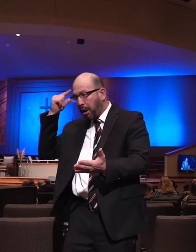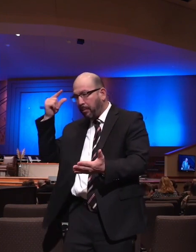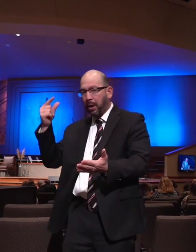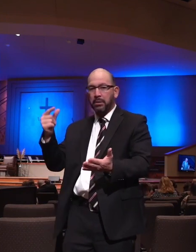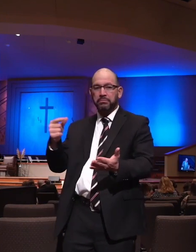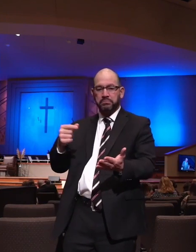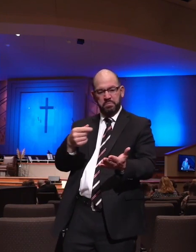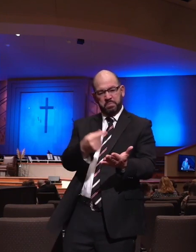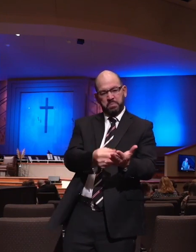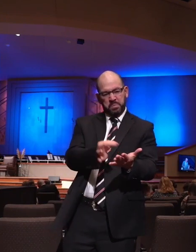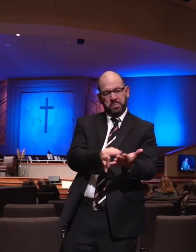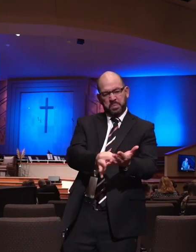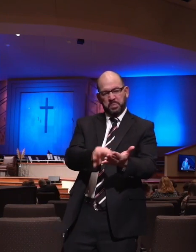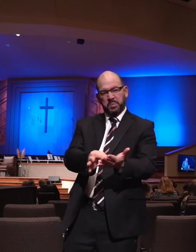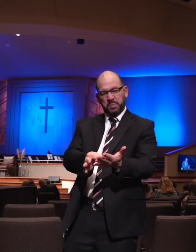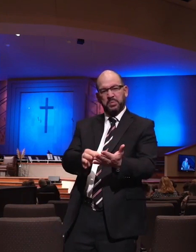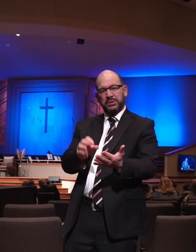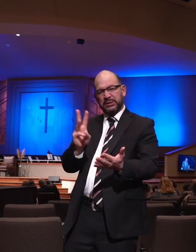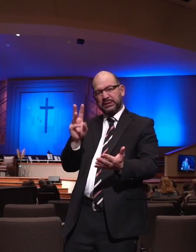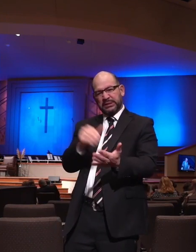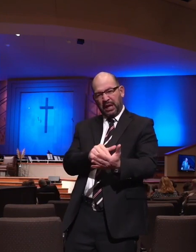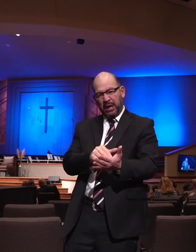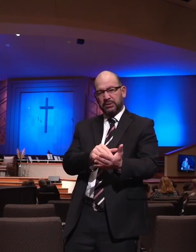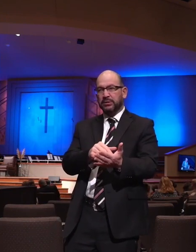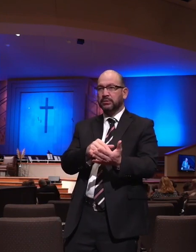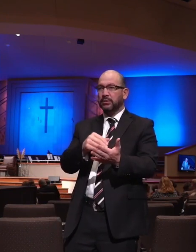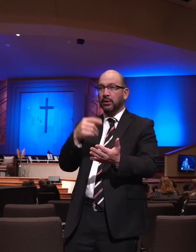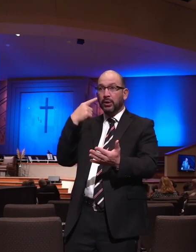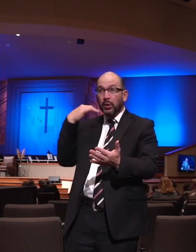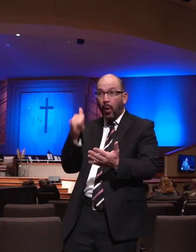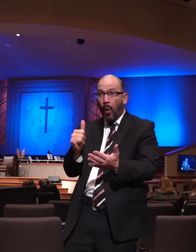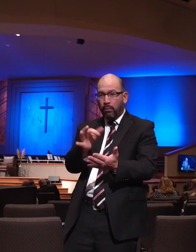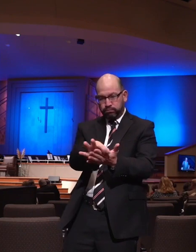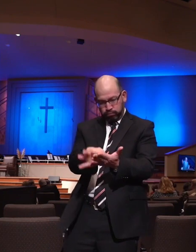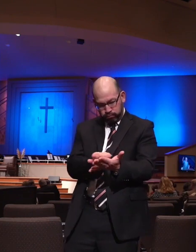of silver and six thousand pieces of gold and 10 changes of raiment think